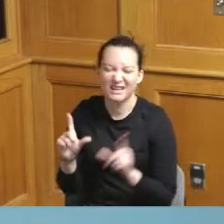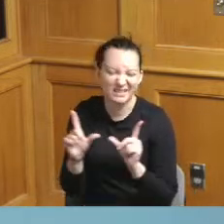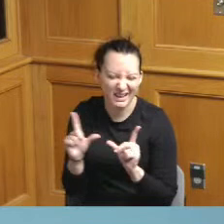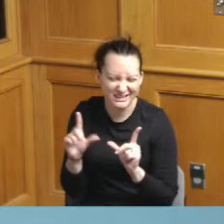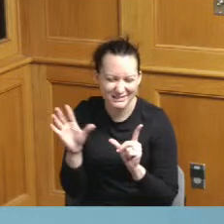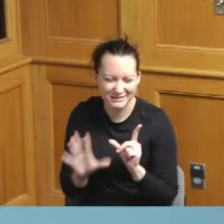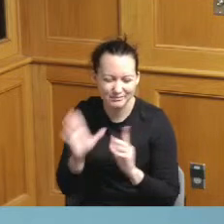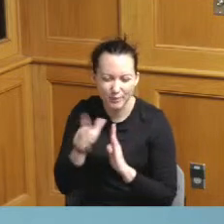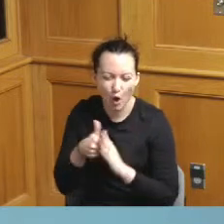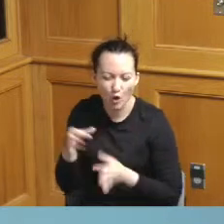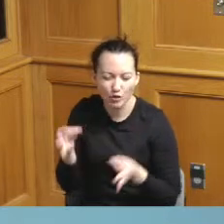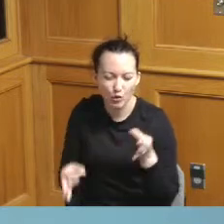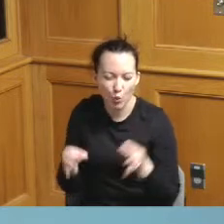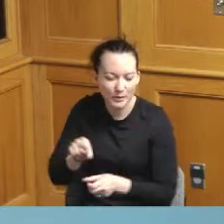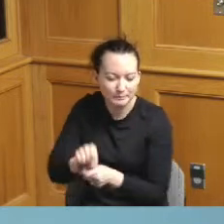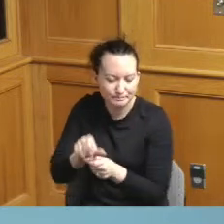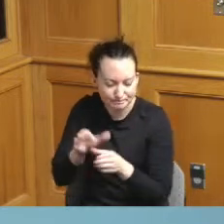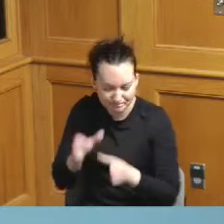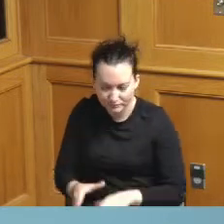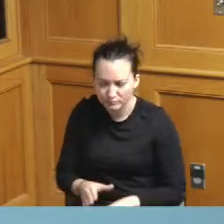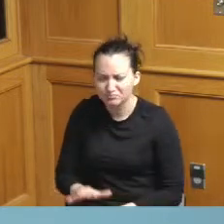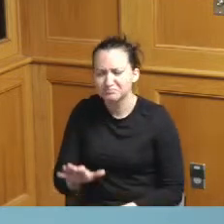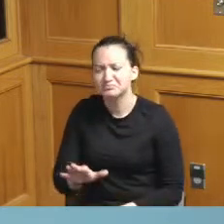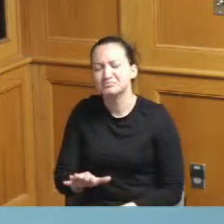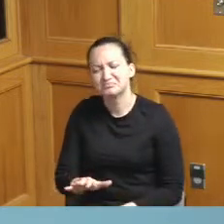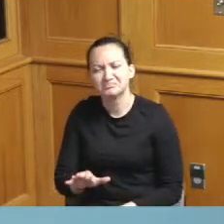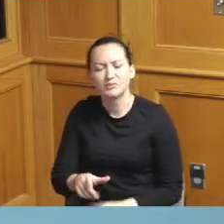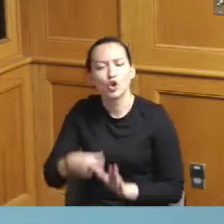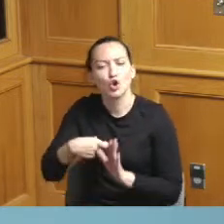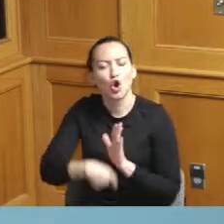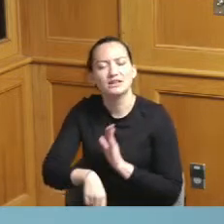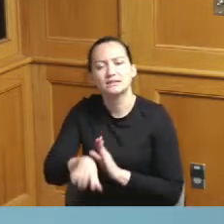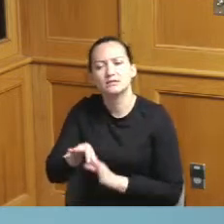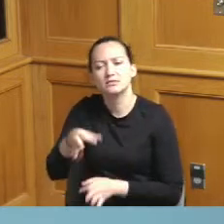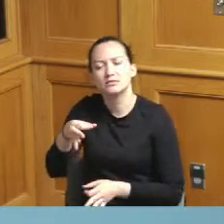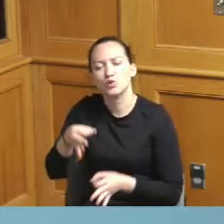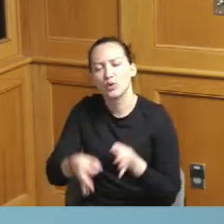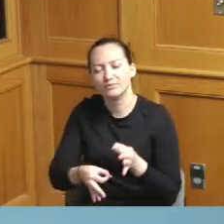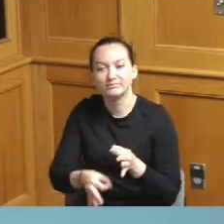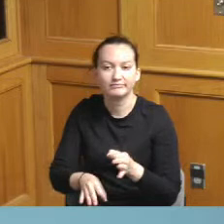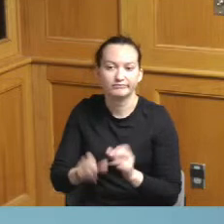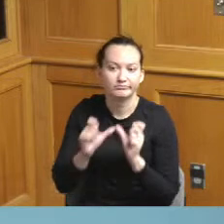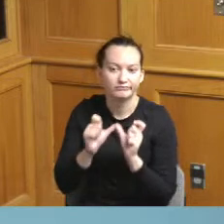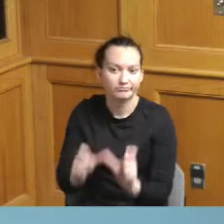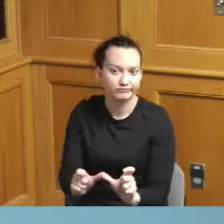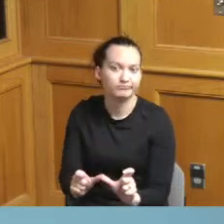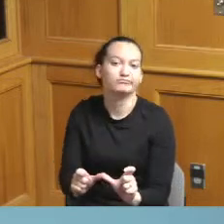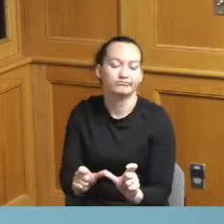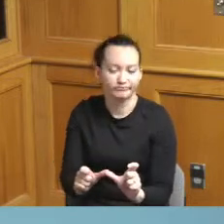all of our court employees and that's going to be a cost that the court to maintain that licensing